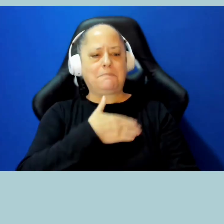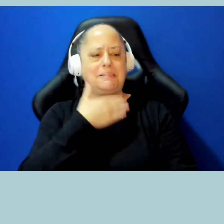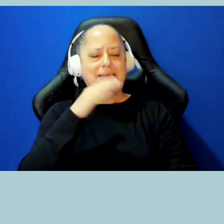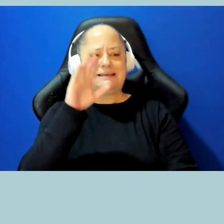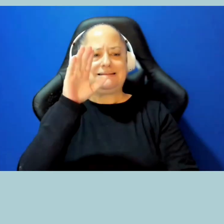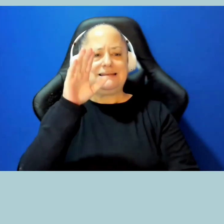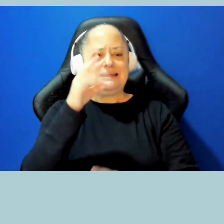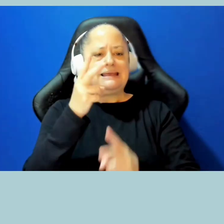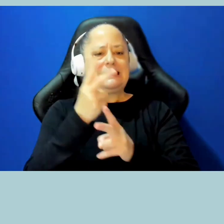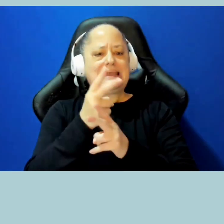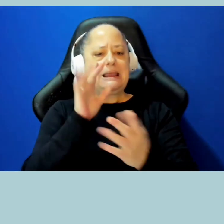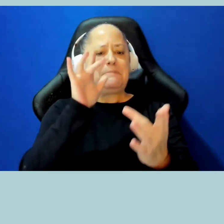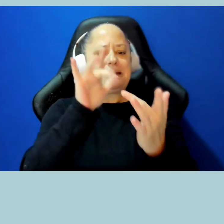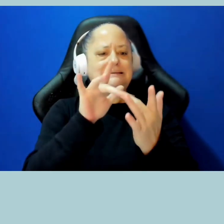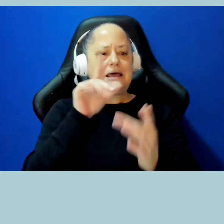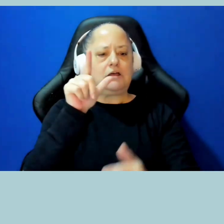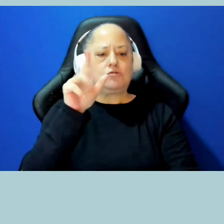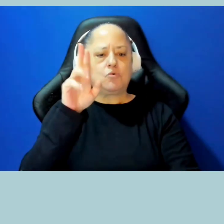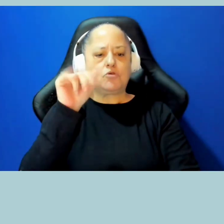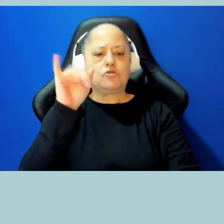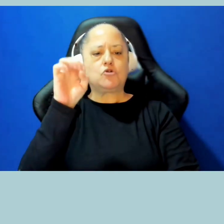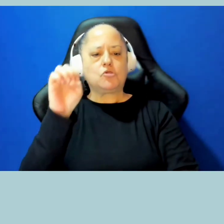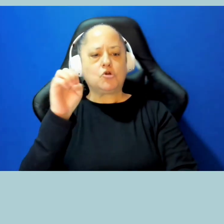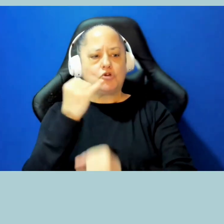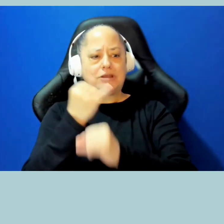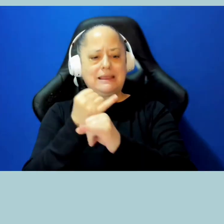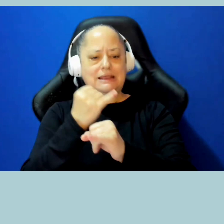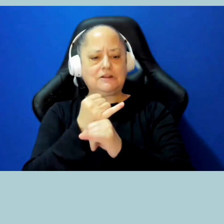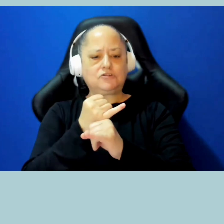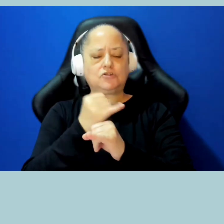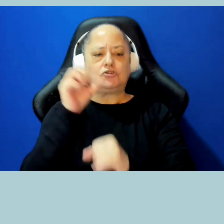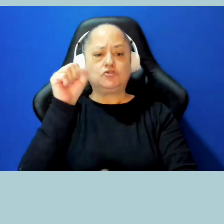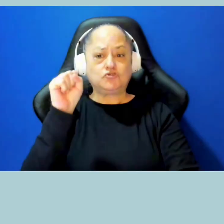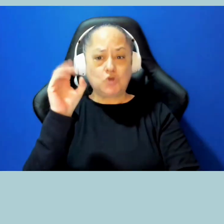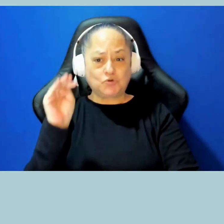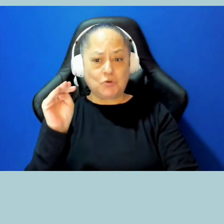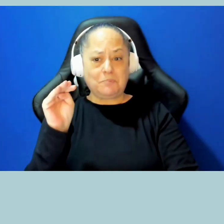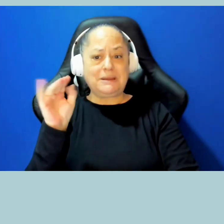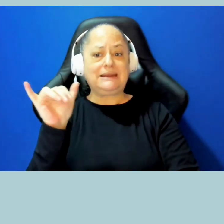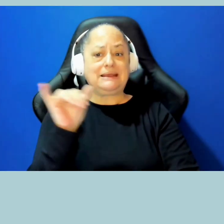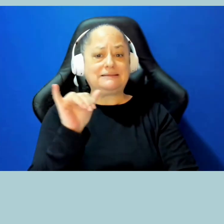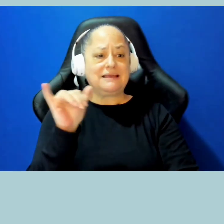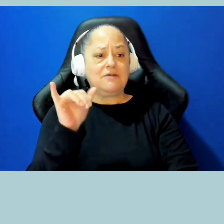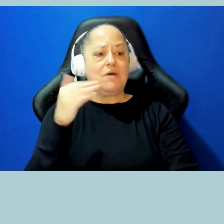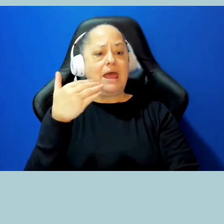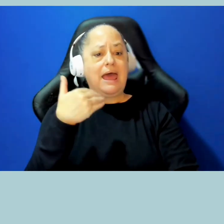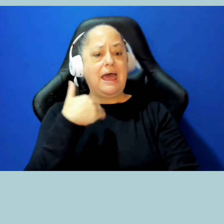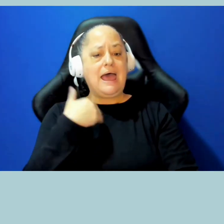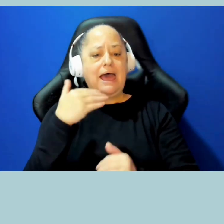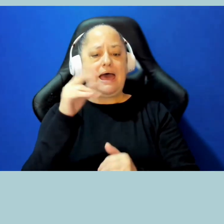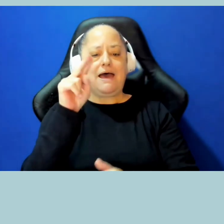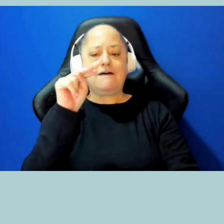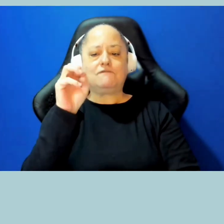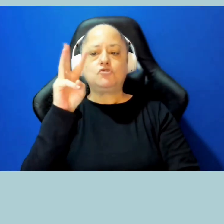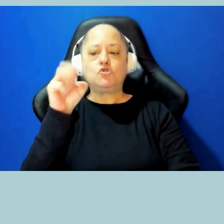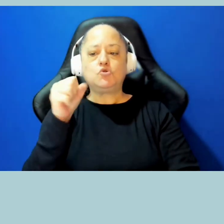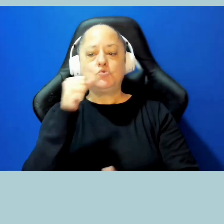in touch with the Lurie Institute on social media, as well as we have a newsletter that is sent